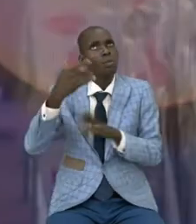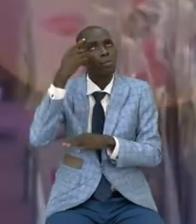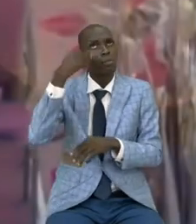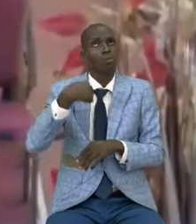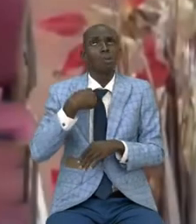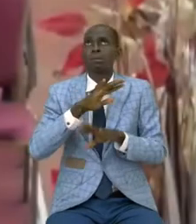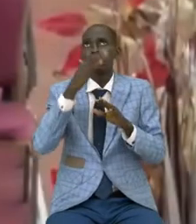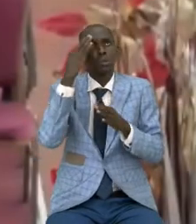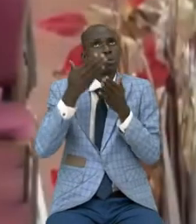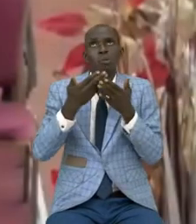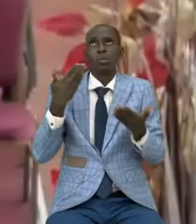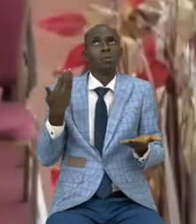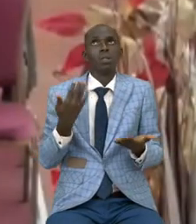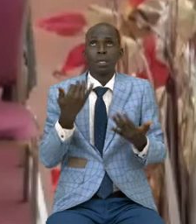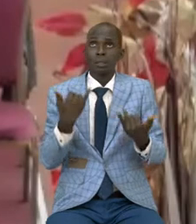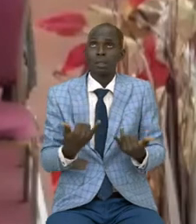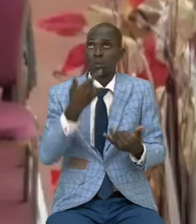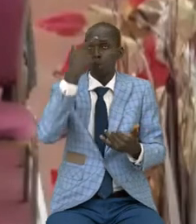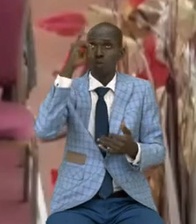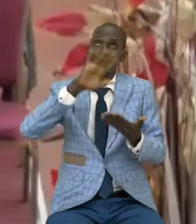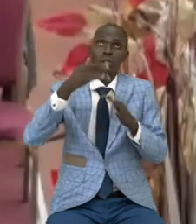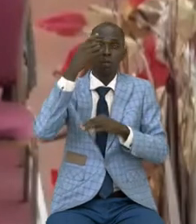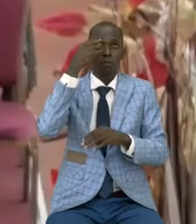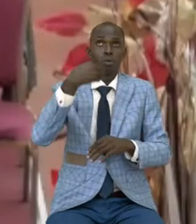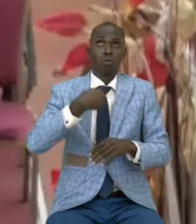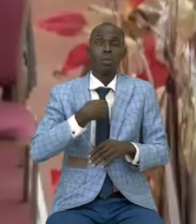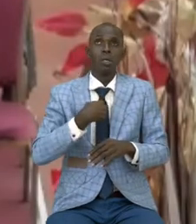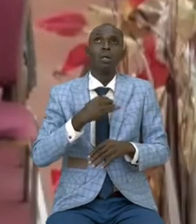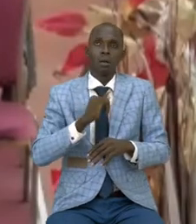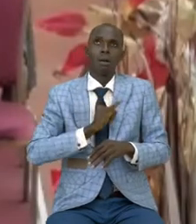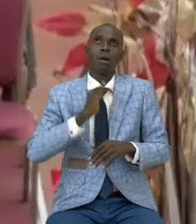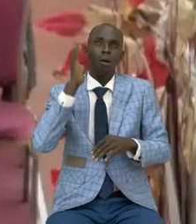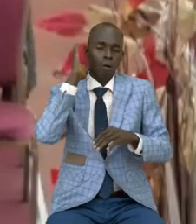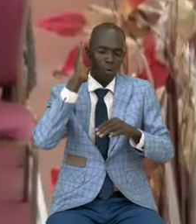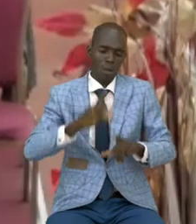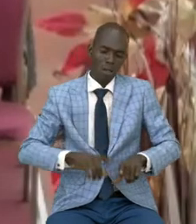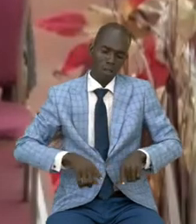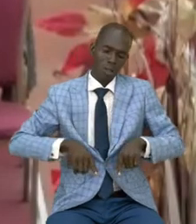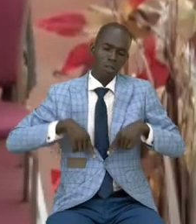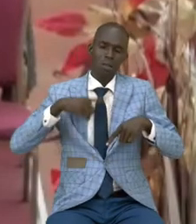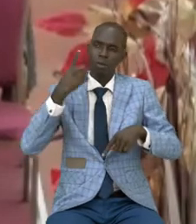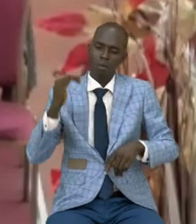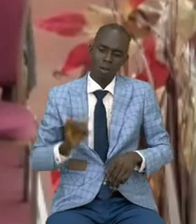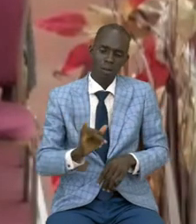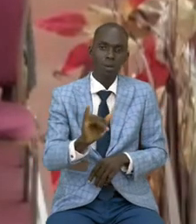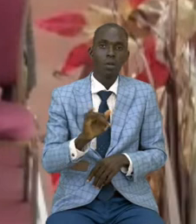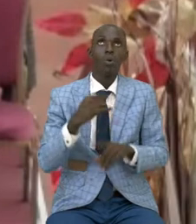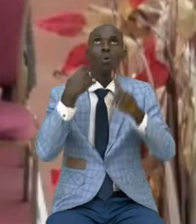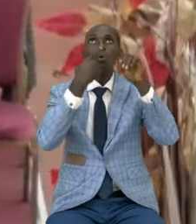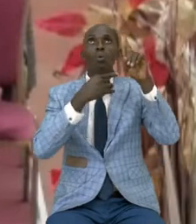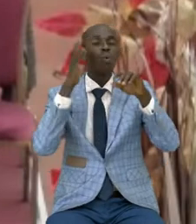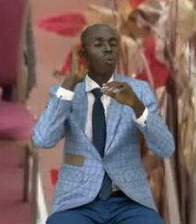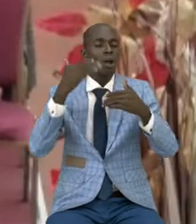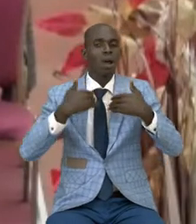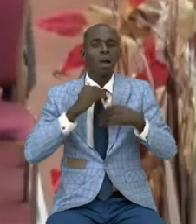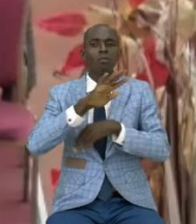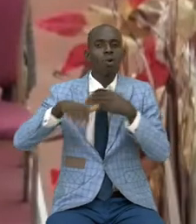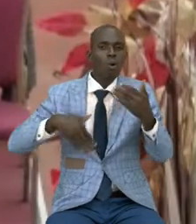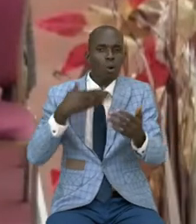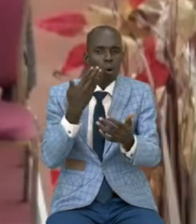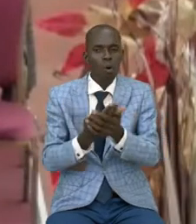and because you died for me i would live forever who will have all men to be saved and to come